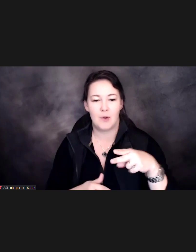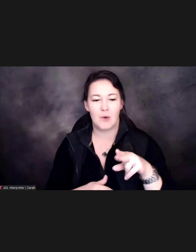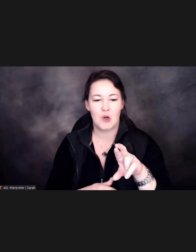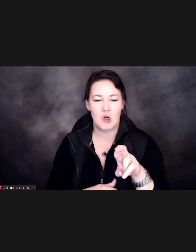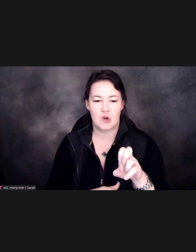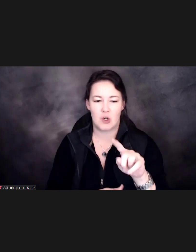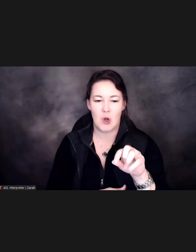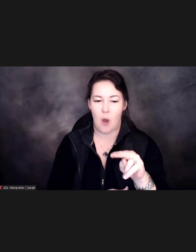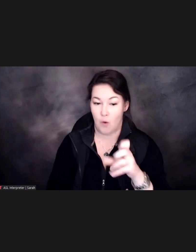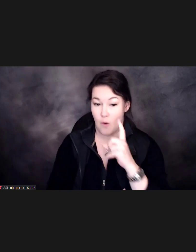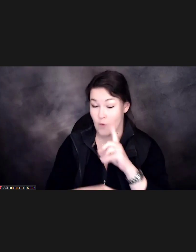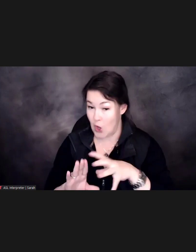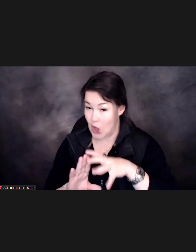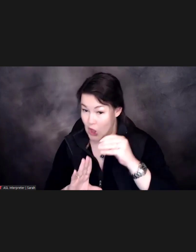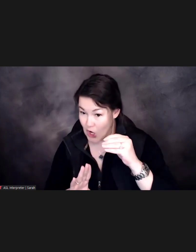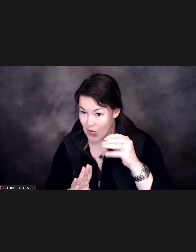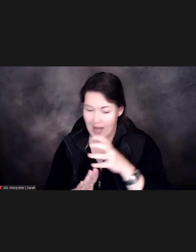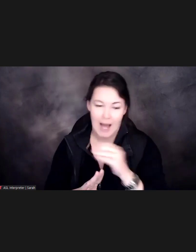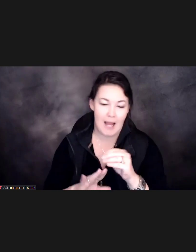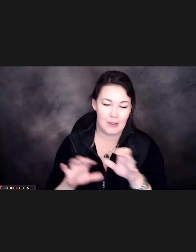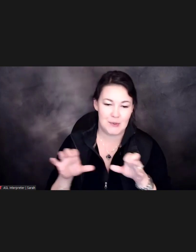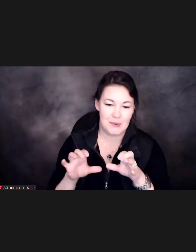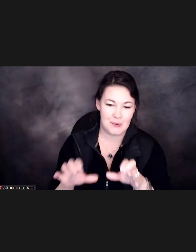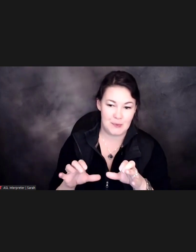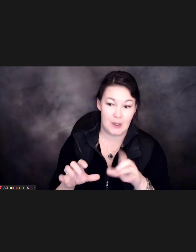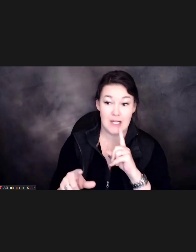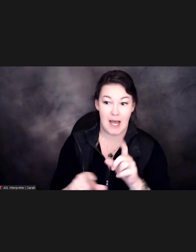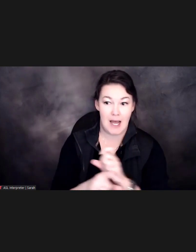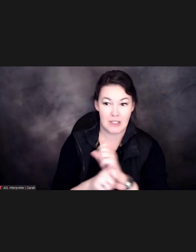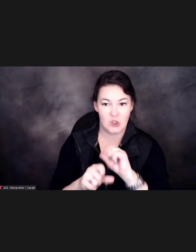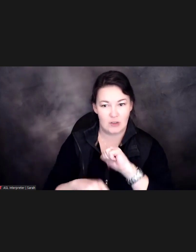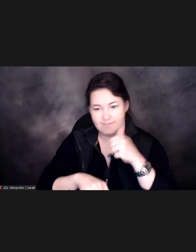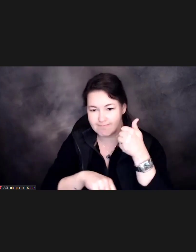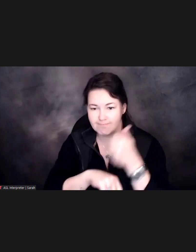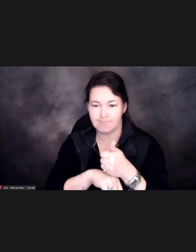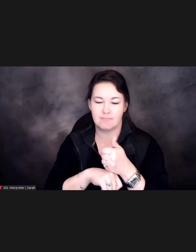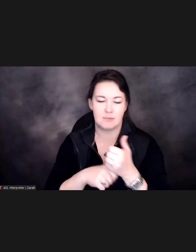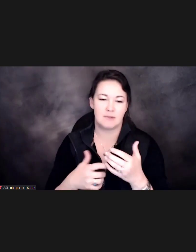screening, both to learn and to do, to actually implement, and it's